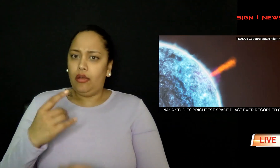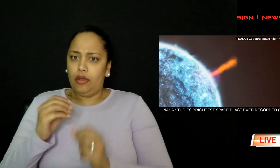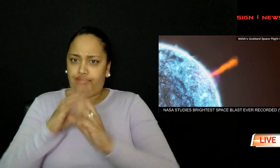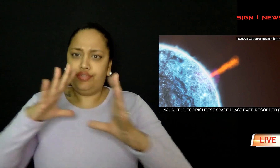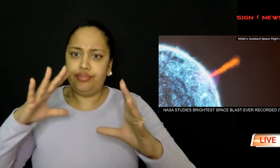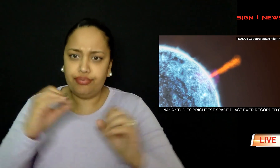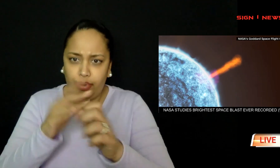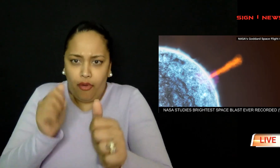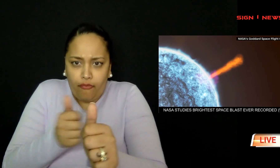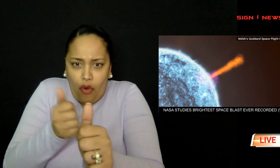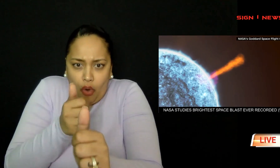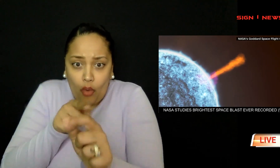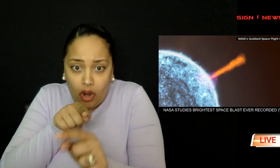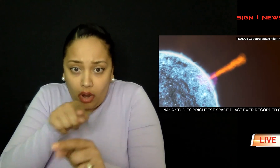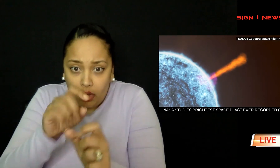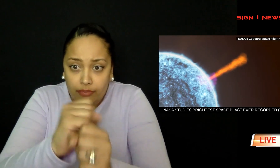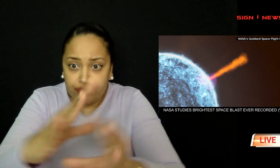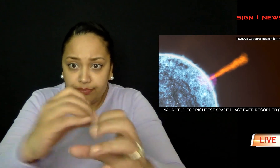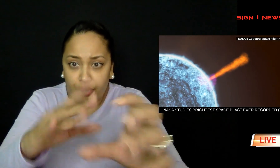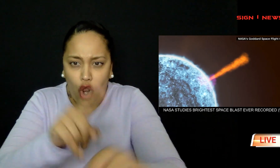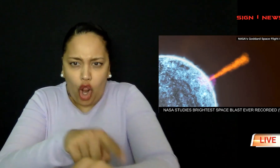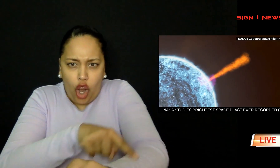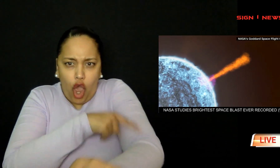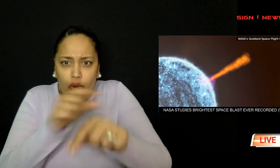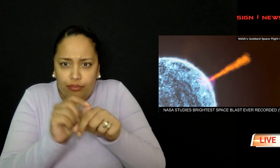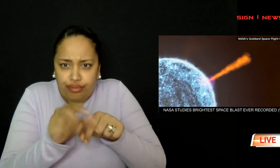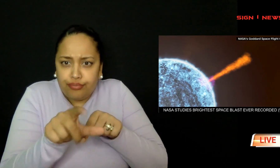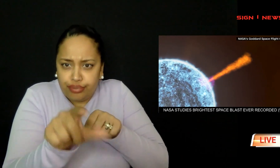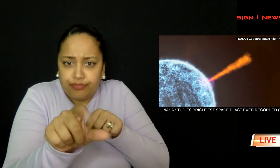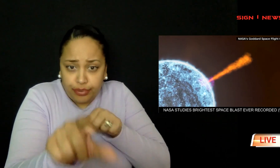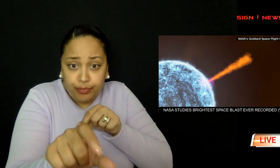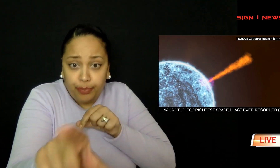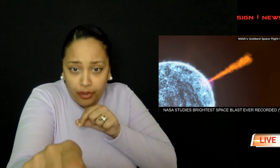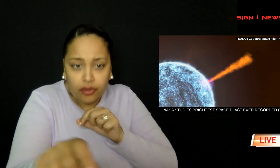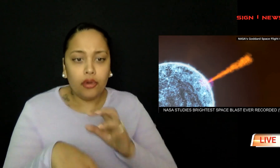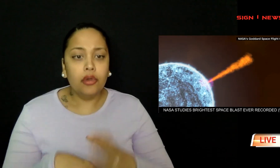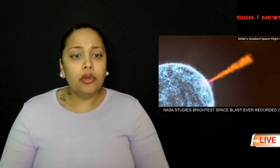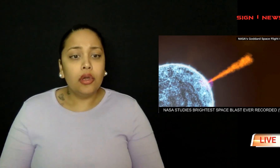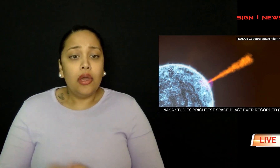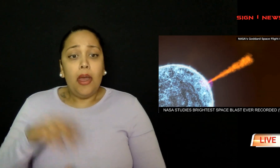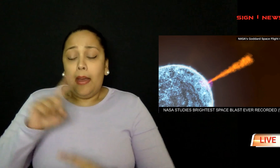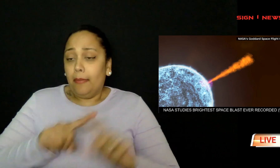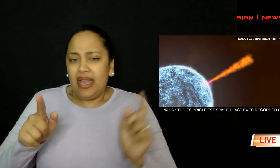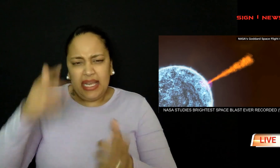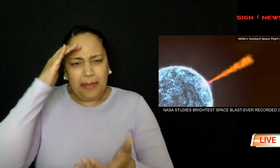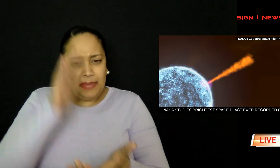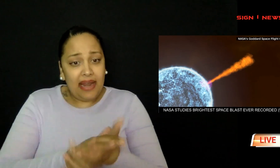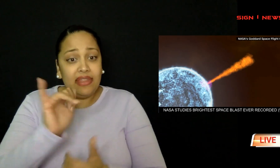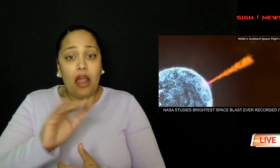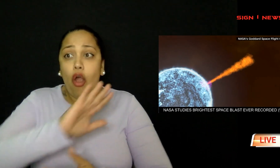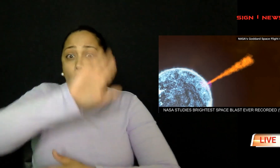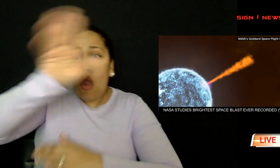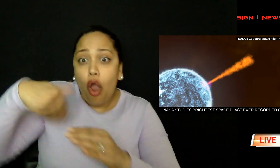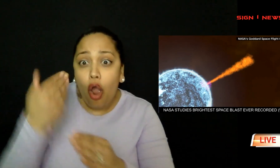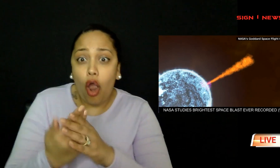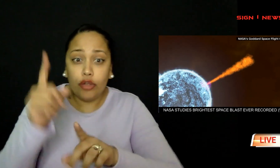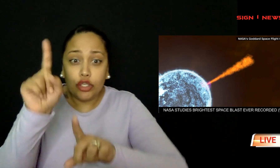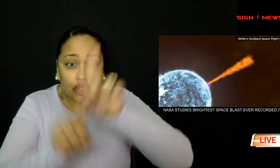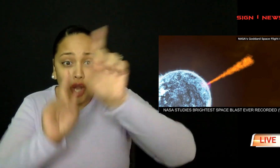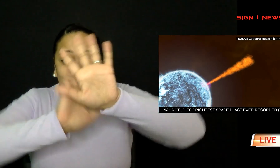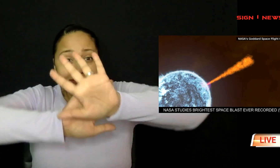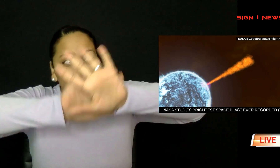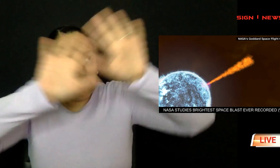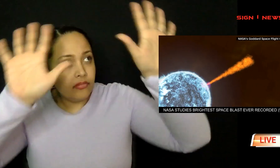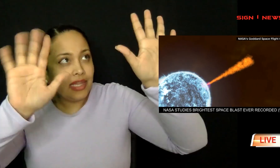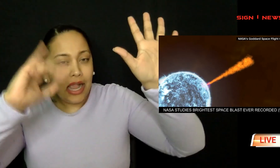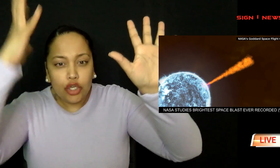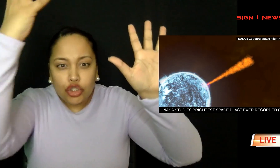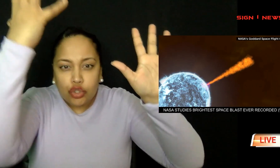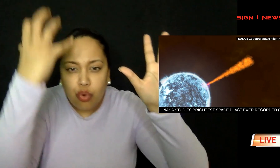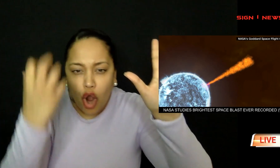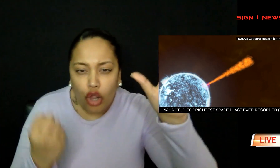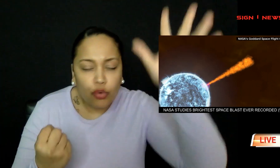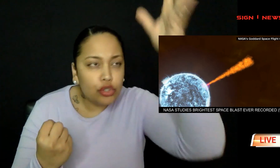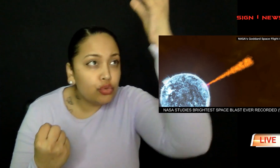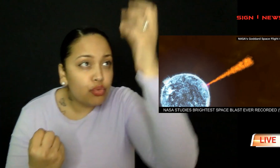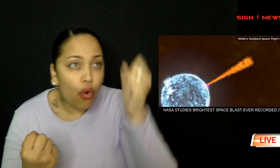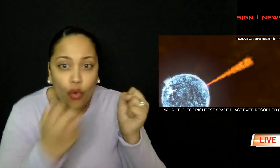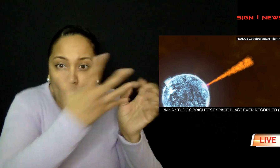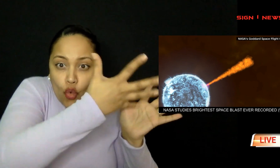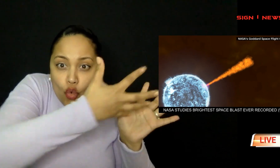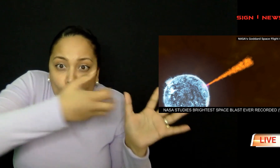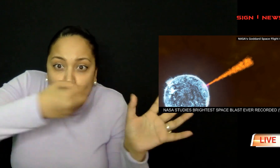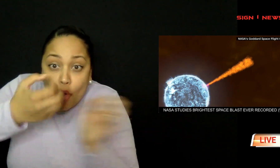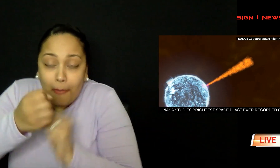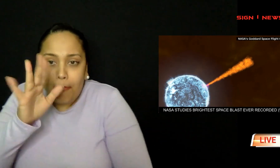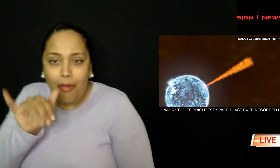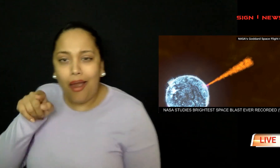long bursts but they believe the entire star was swallowed